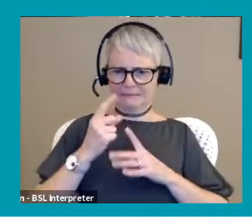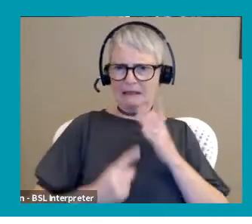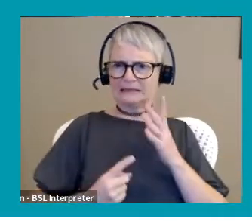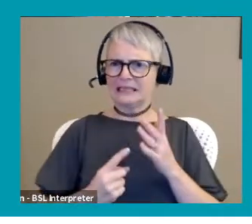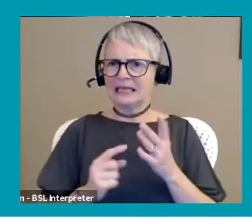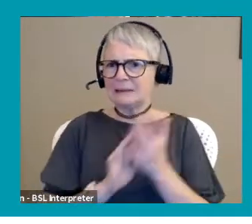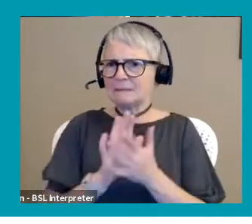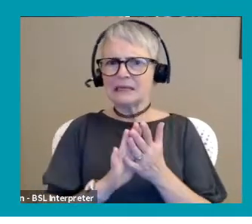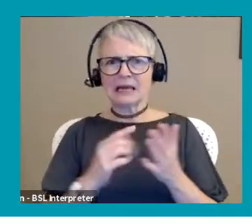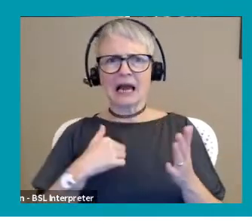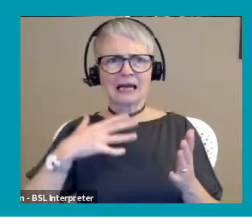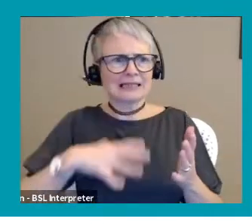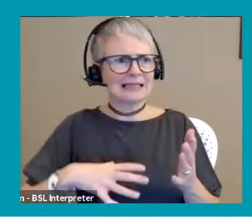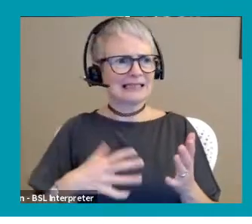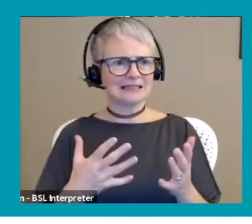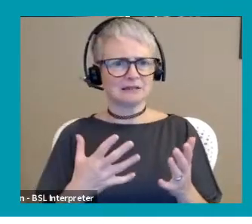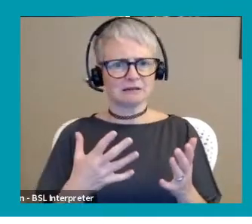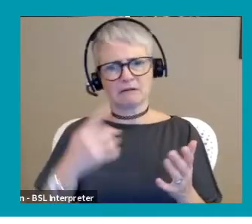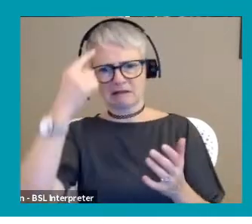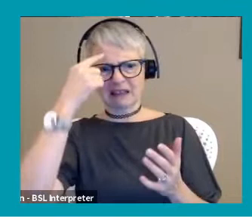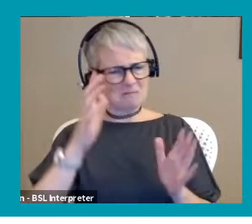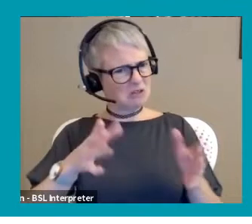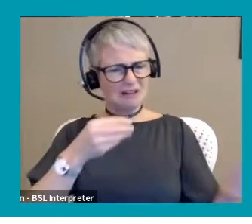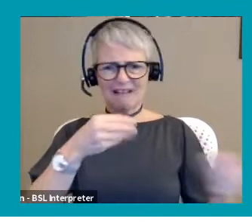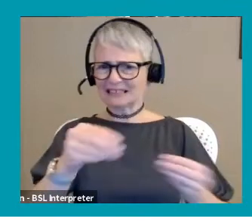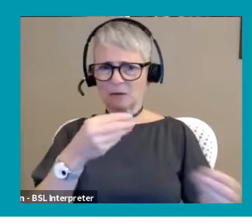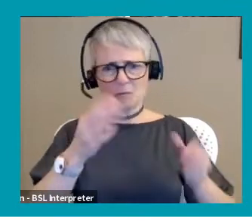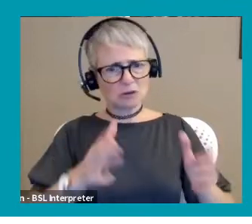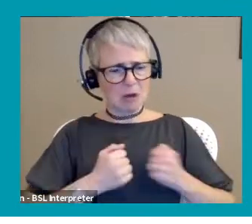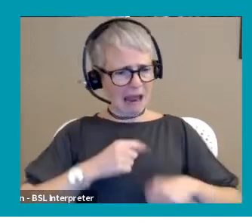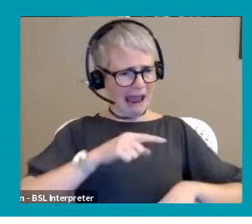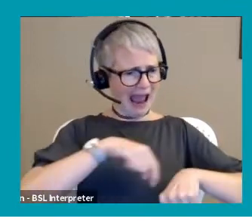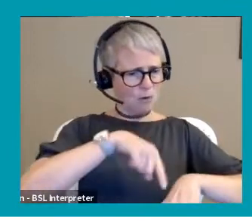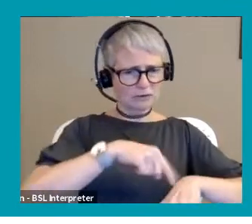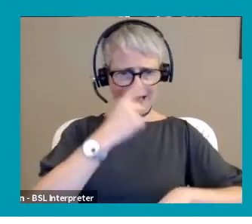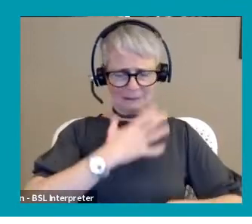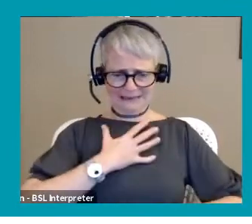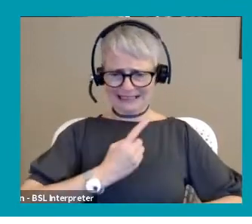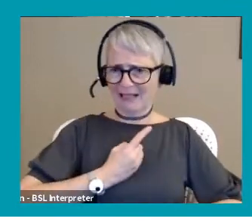consider flexible working and working hours. The distance you need travel to your work.